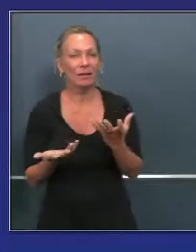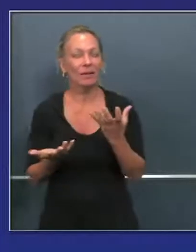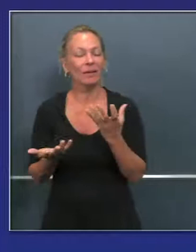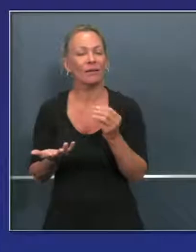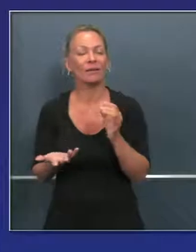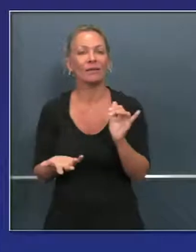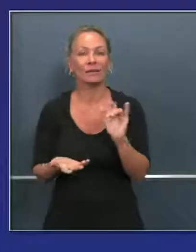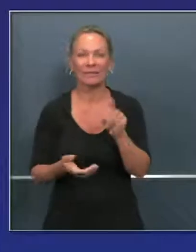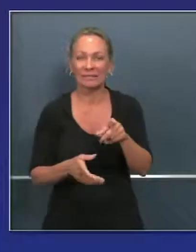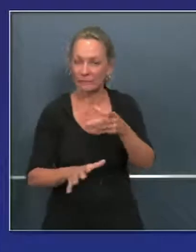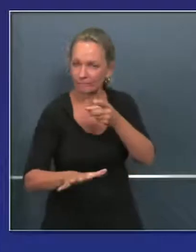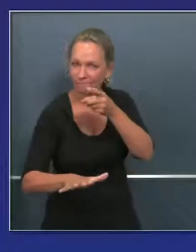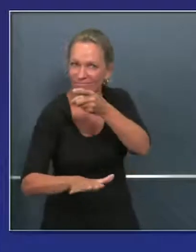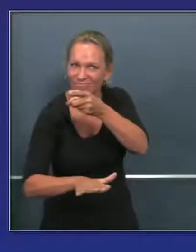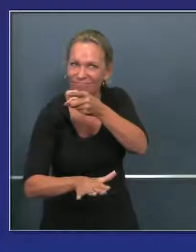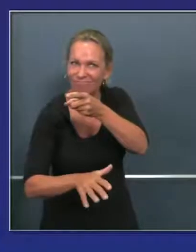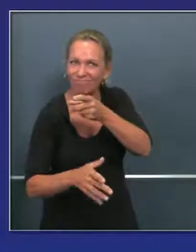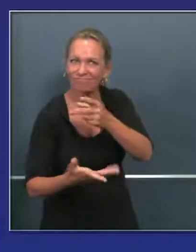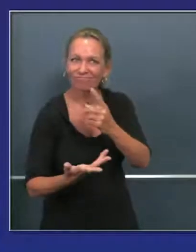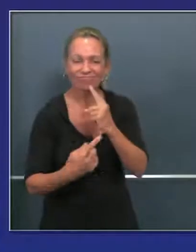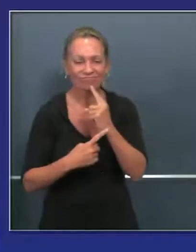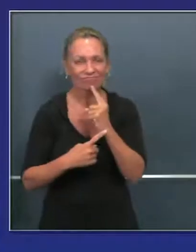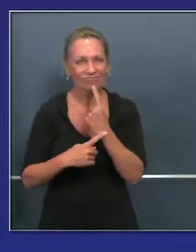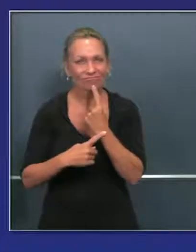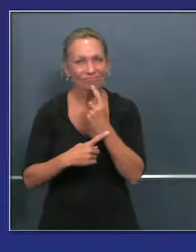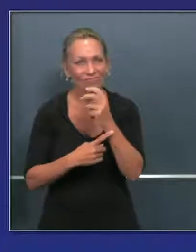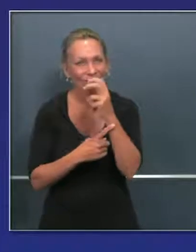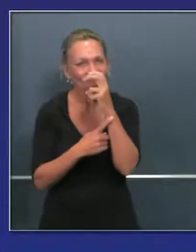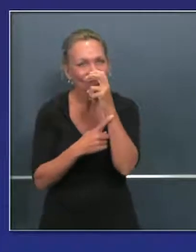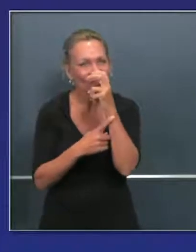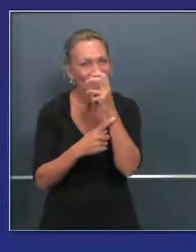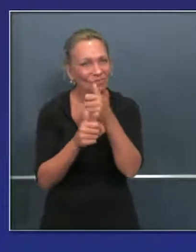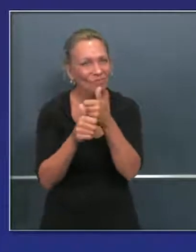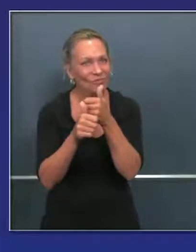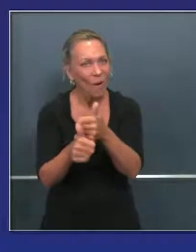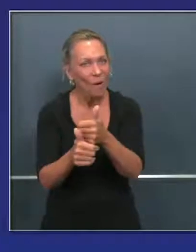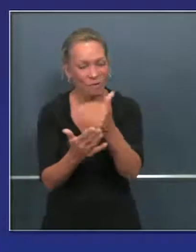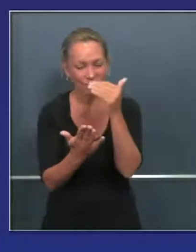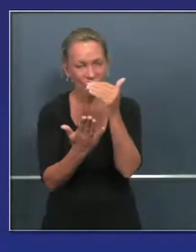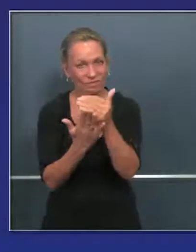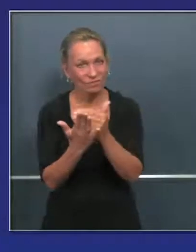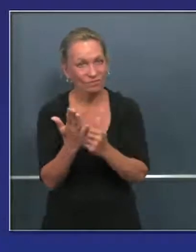coverings we can't practice physical distancing social distancing but also as business leaders to